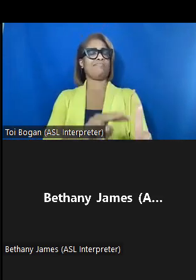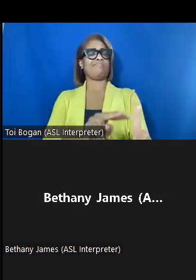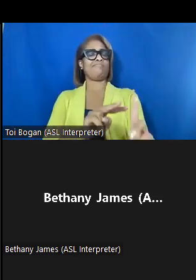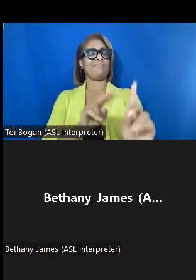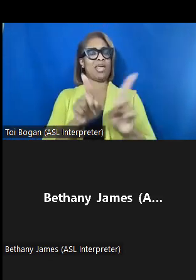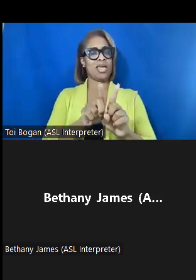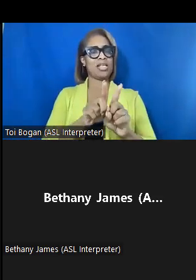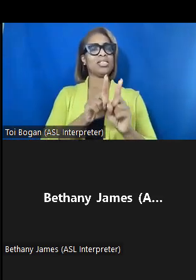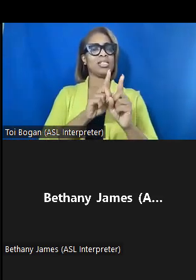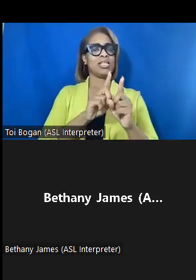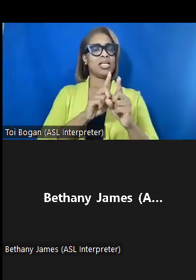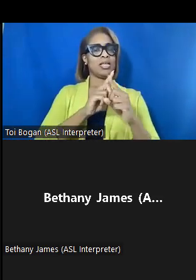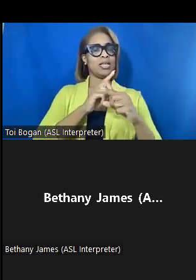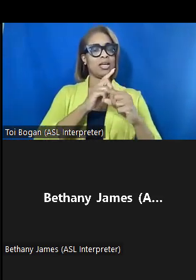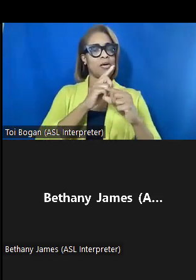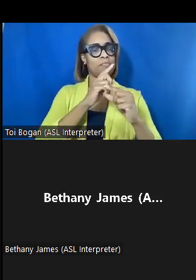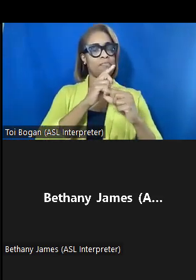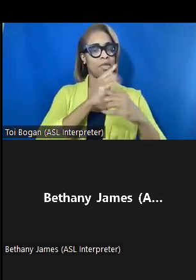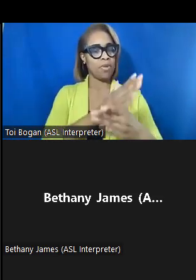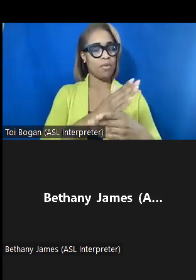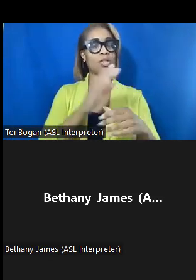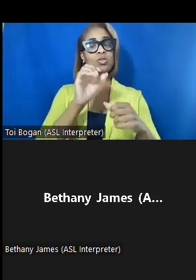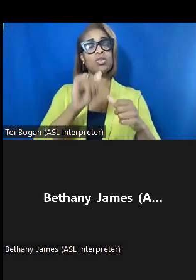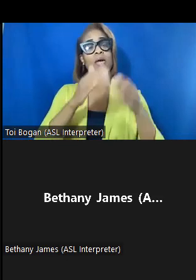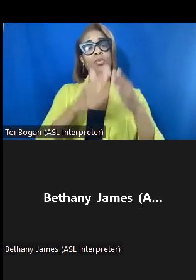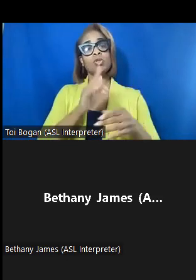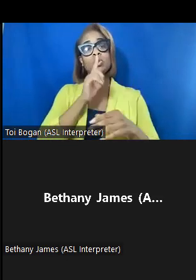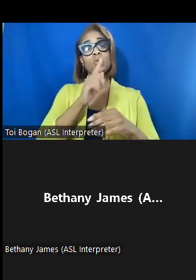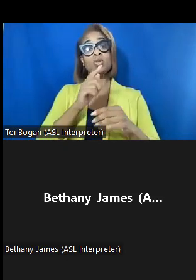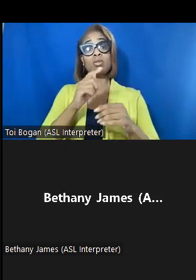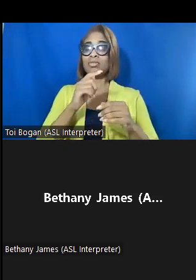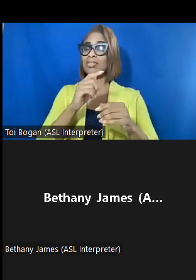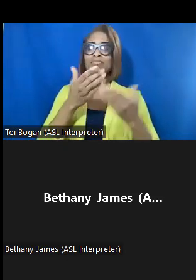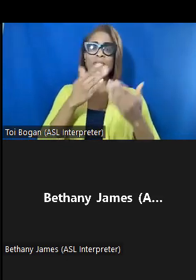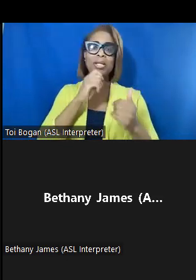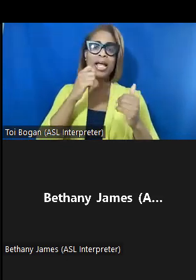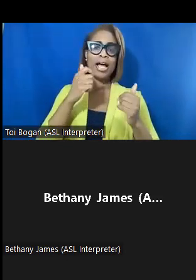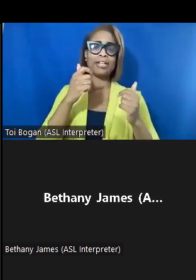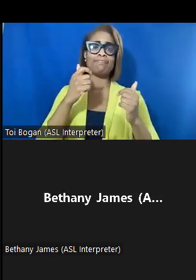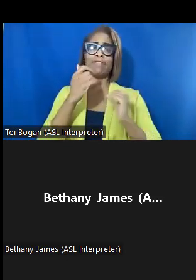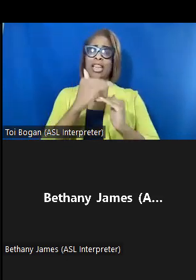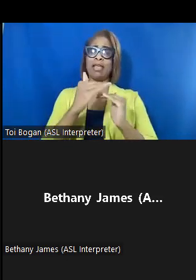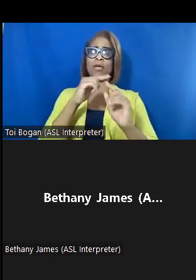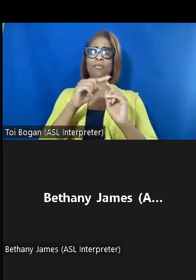These are individuals who have an impairment that's not substantially limiting, but they are perceived as having such. So you may have something.